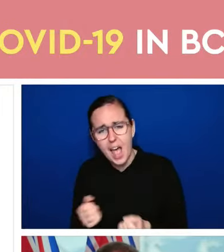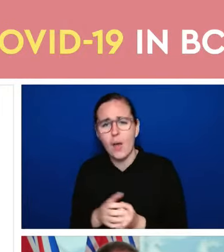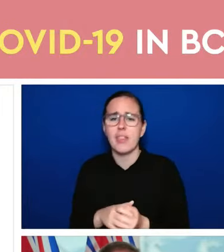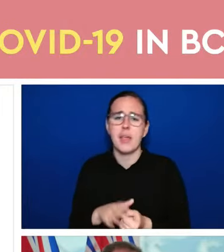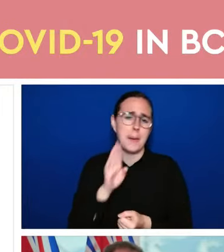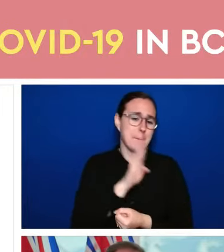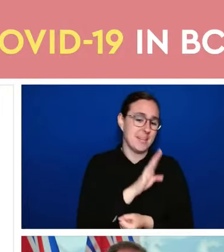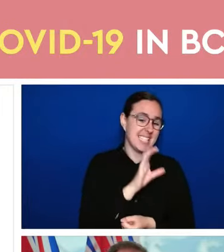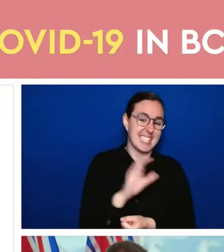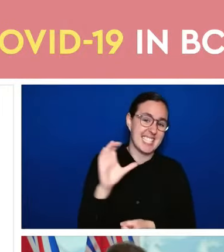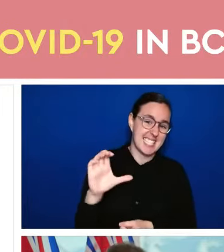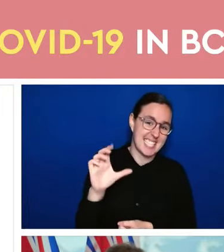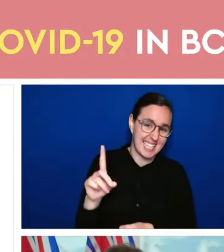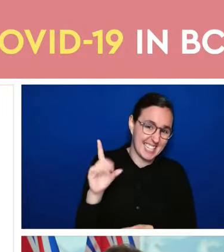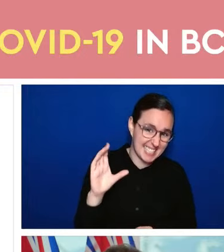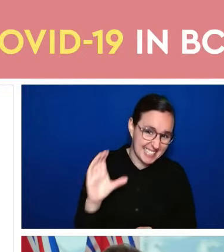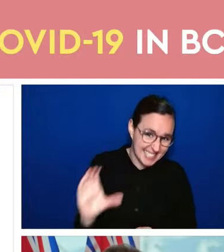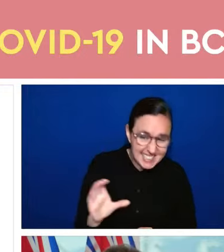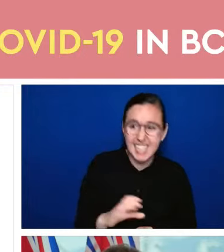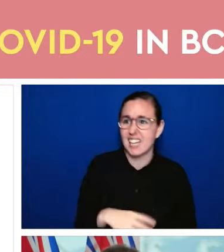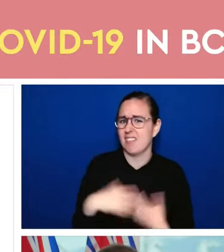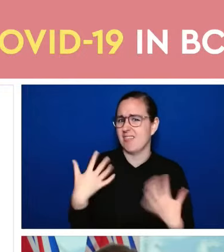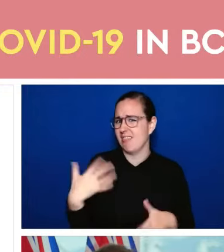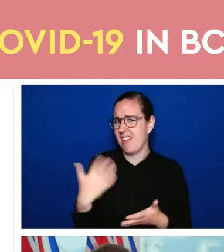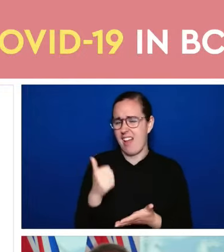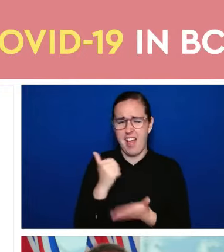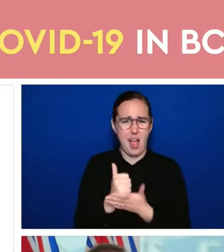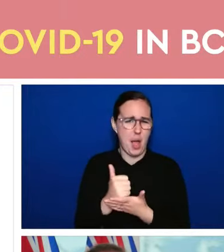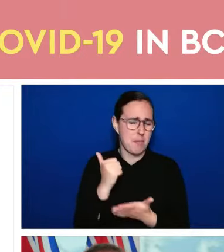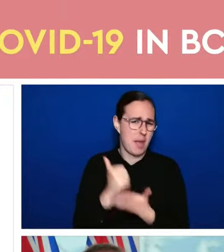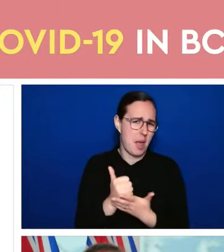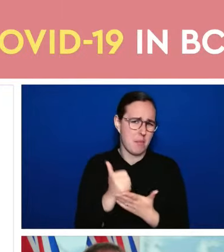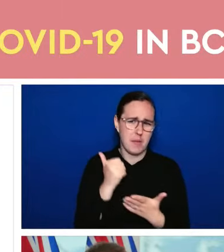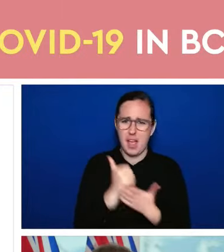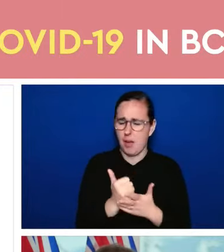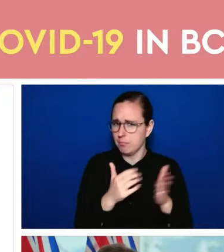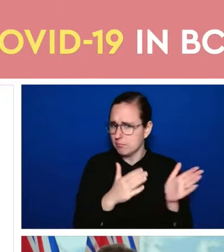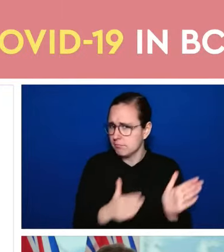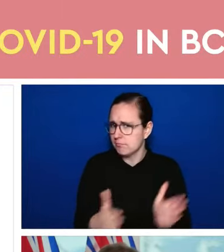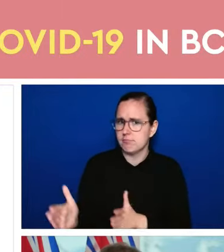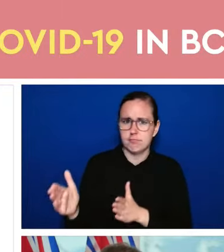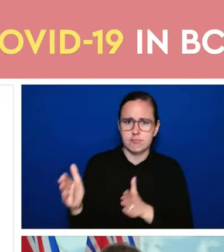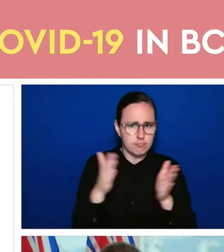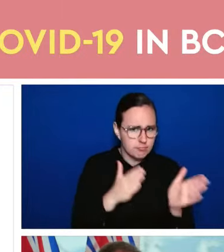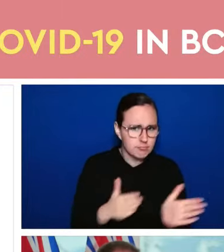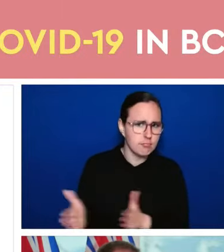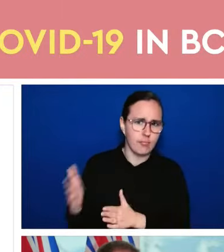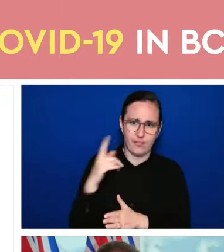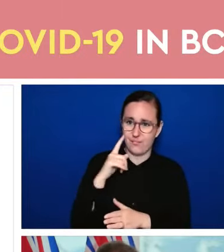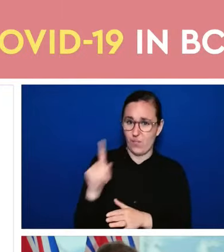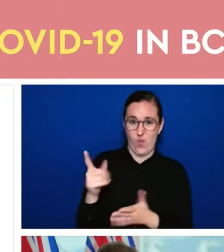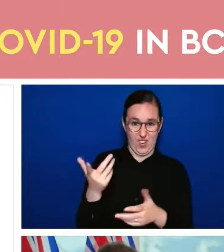strongly in our task of planning and preparing. For the challenges of very seasonally